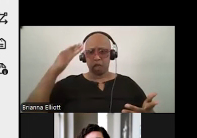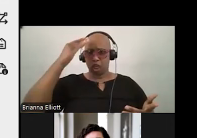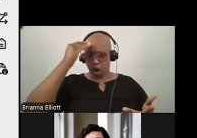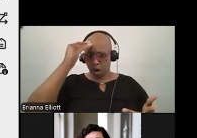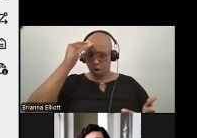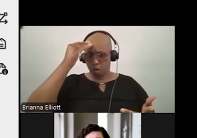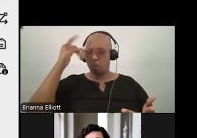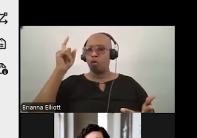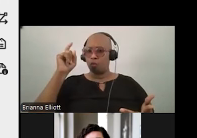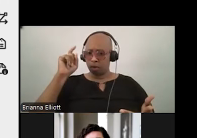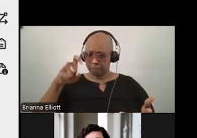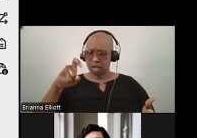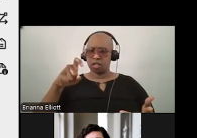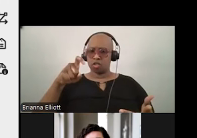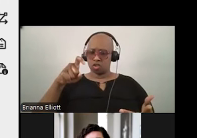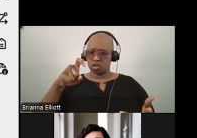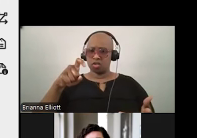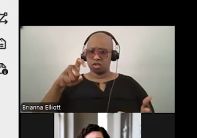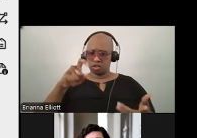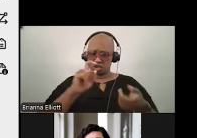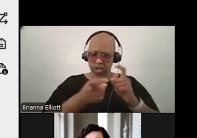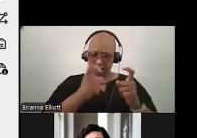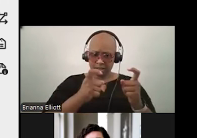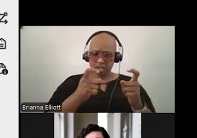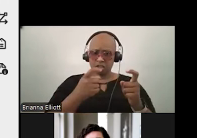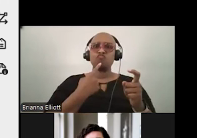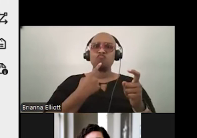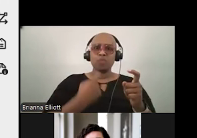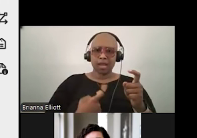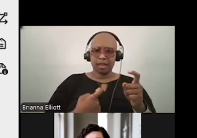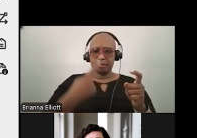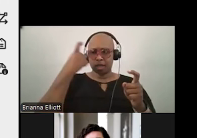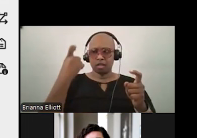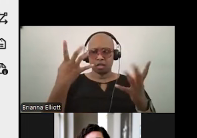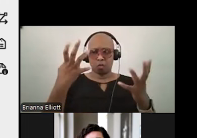red because I want my students to understand it or look at it more clearly. That's not going to